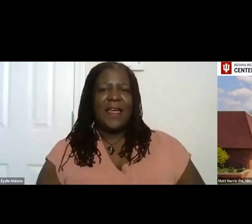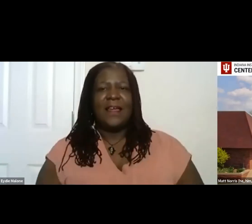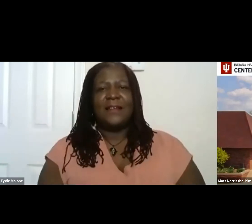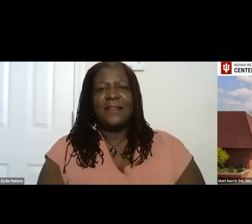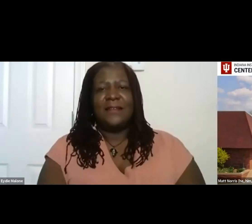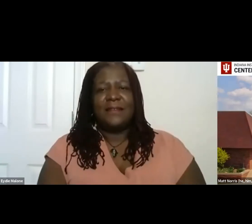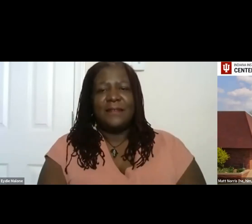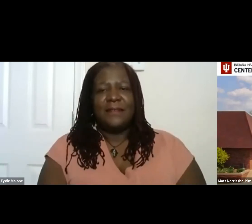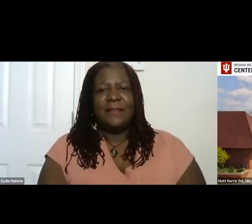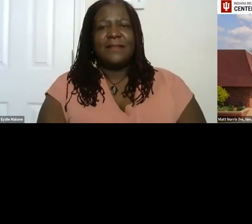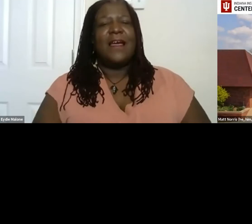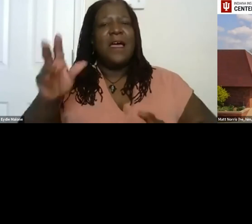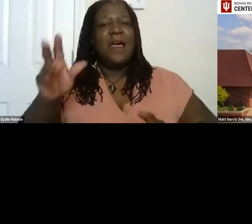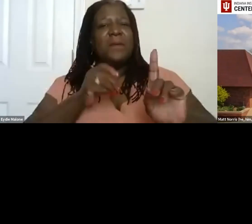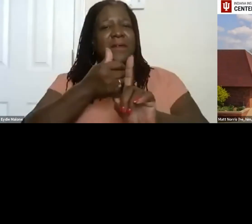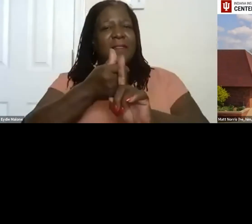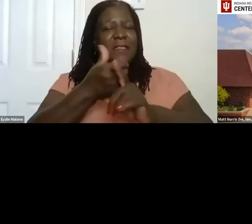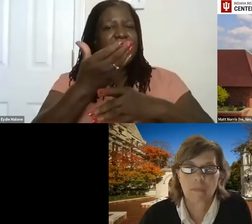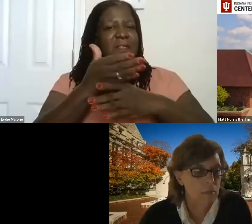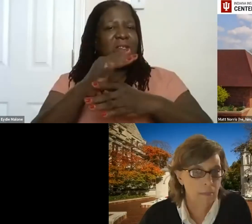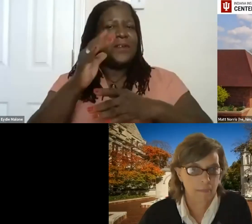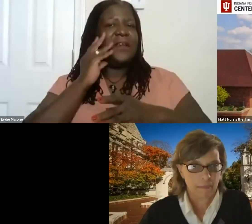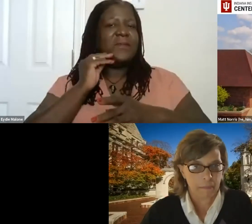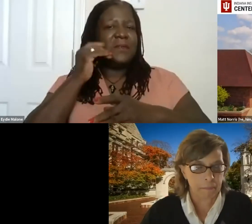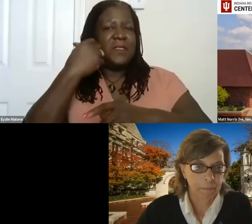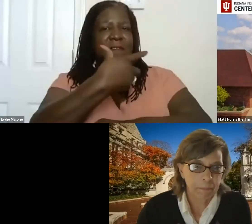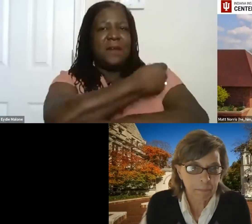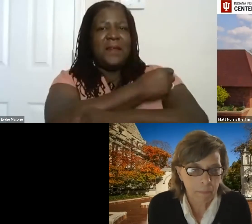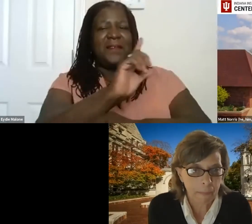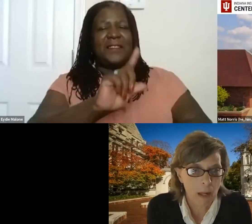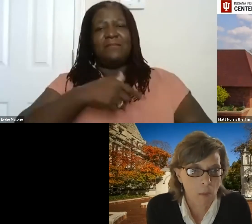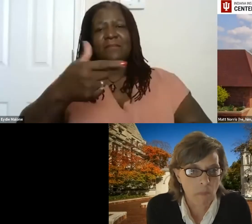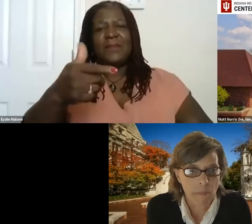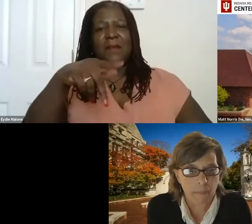be sharing their vaccination experiences. And I'll turn it over to Peggy to introduce